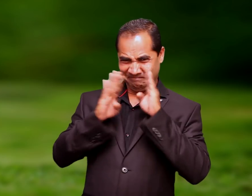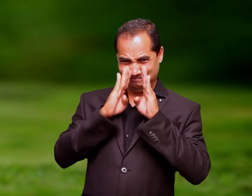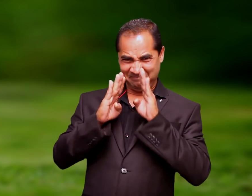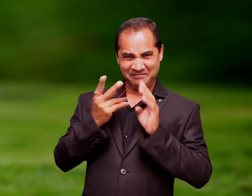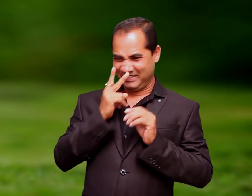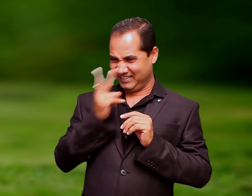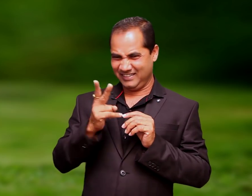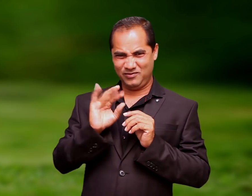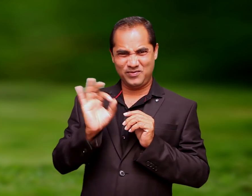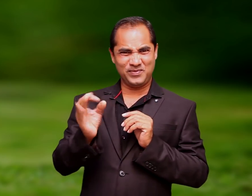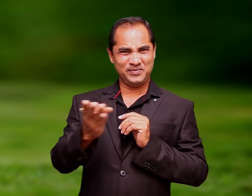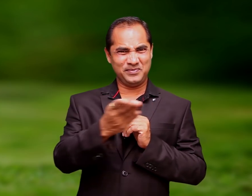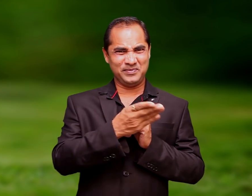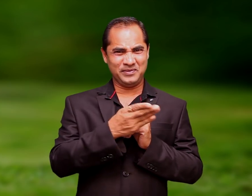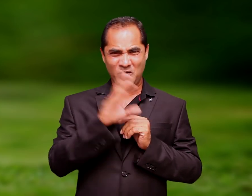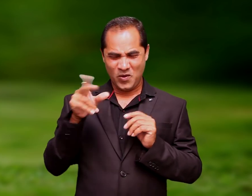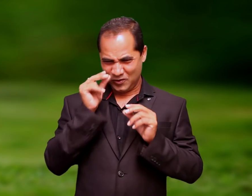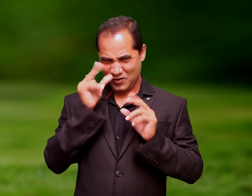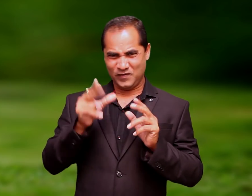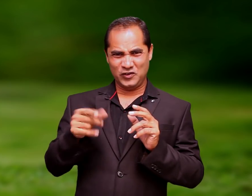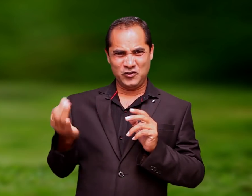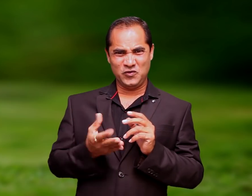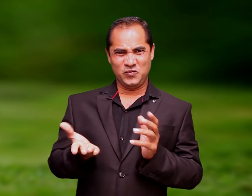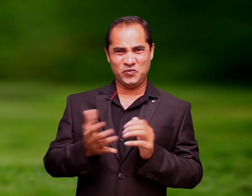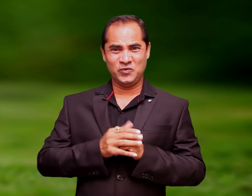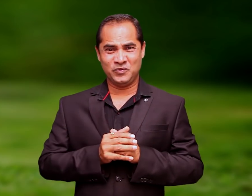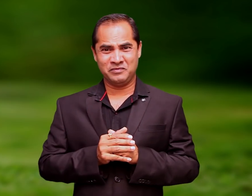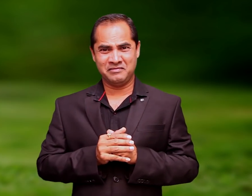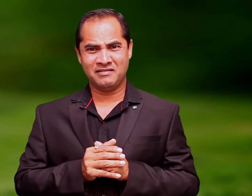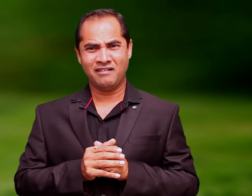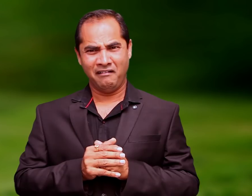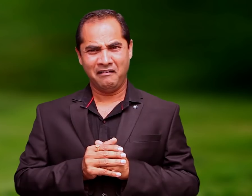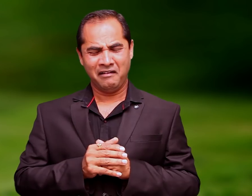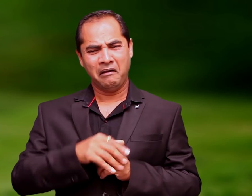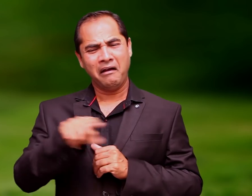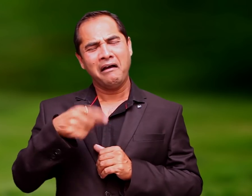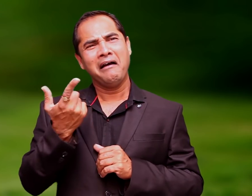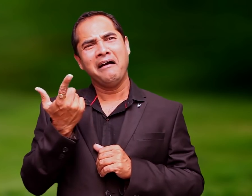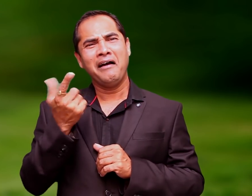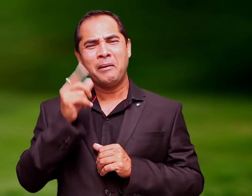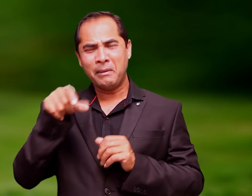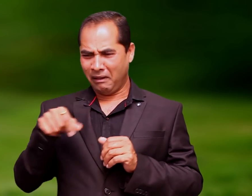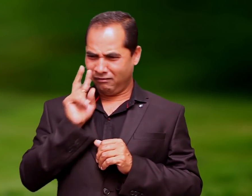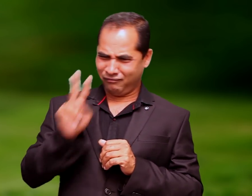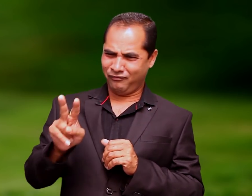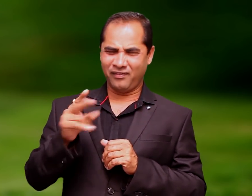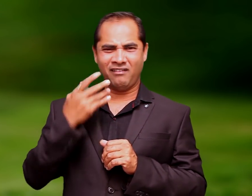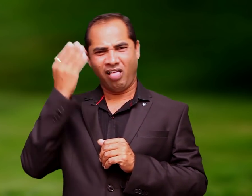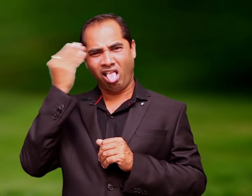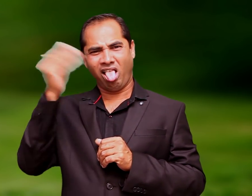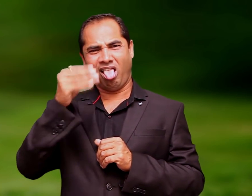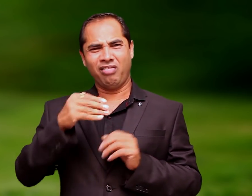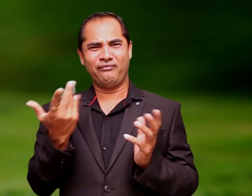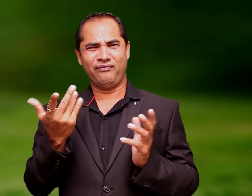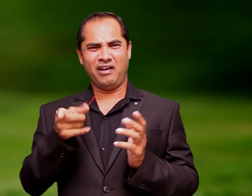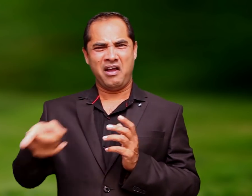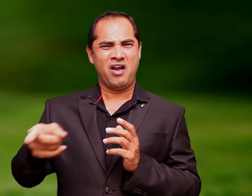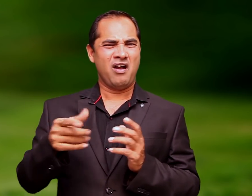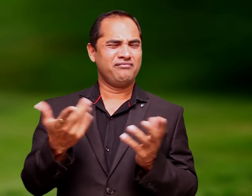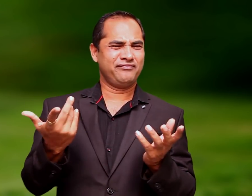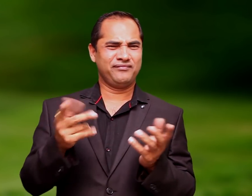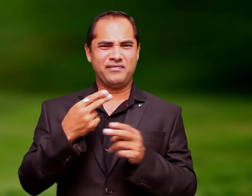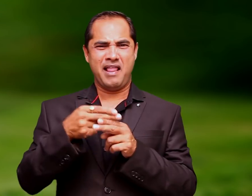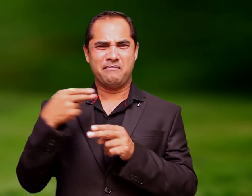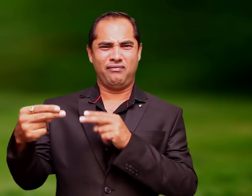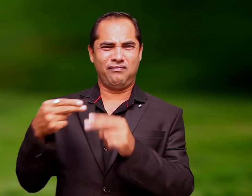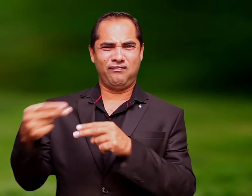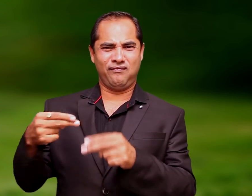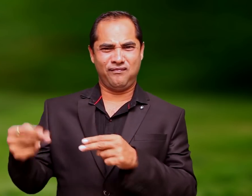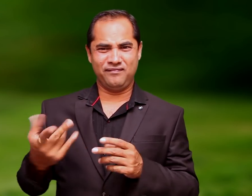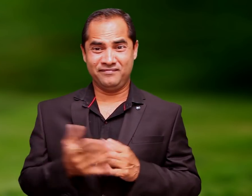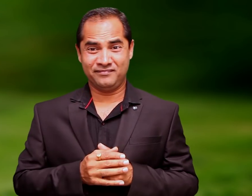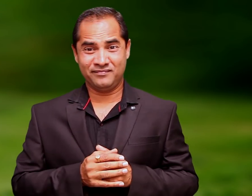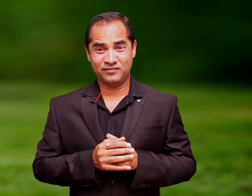recognize otters. They used to make blind guesses to recognise the animal.